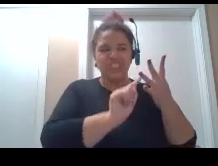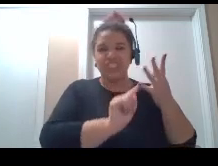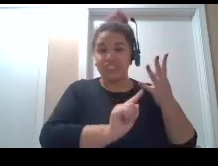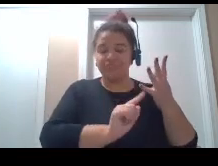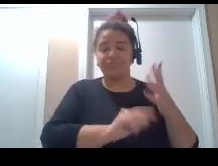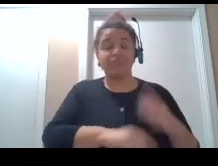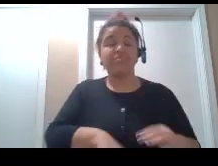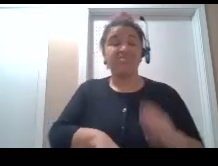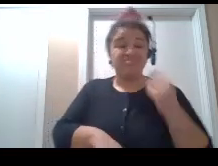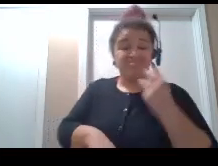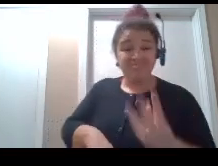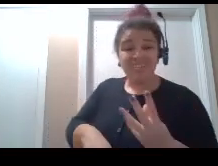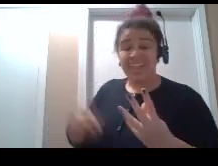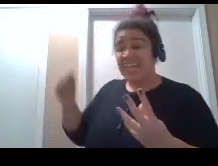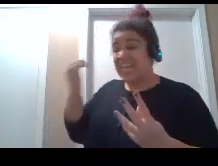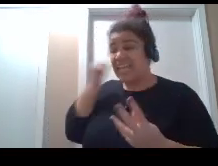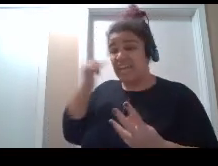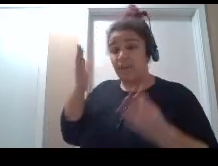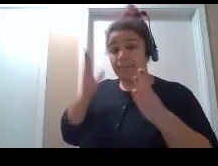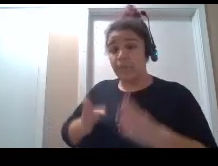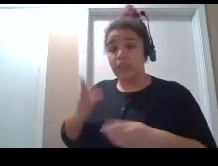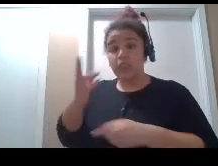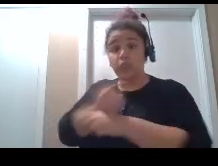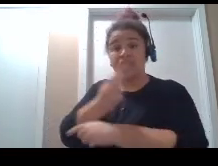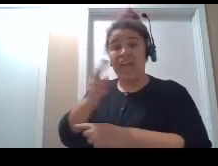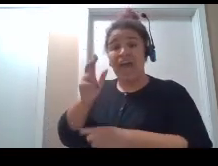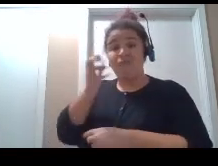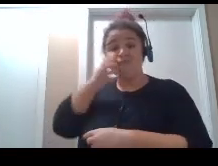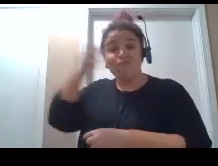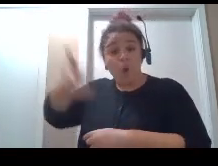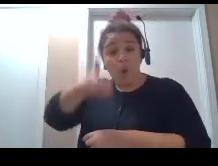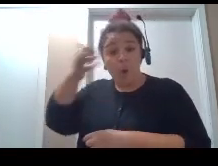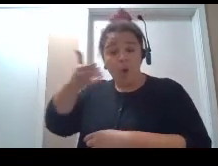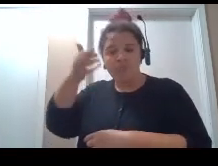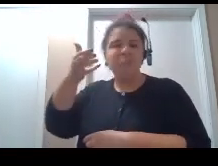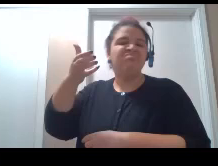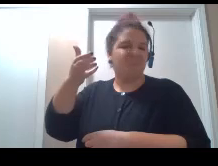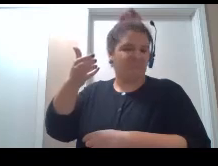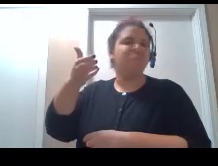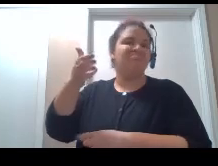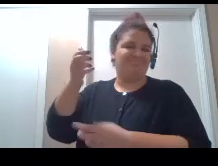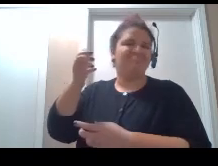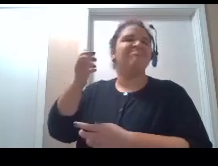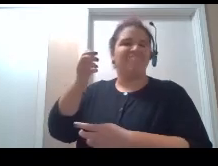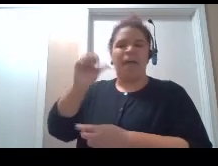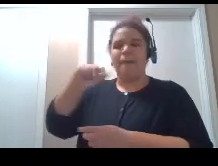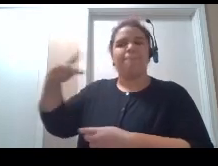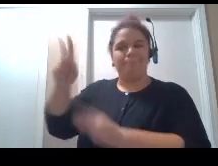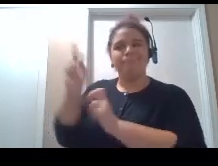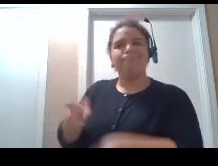is joining from a mobile device, they will need to download the app. Let's start by looking at the process from a computer,